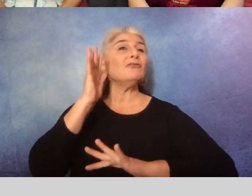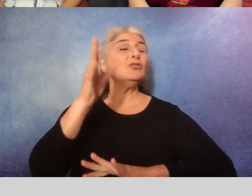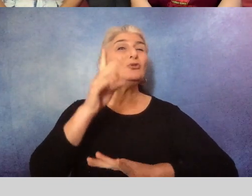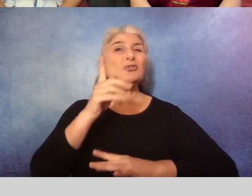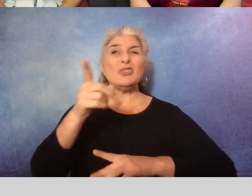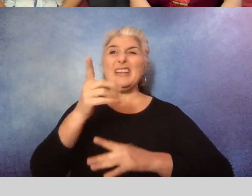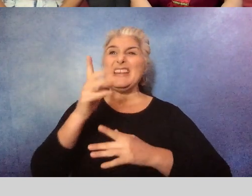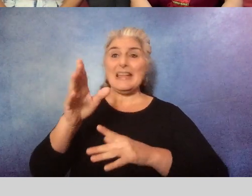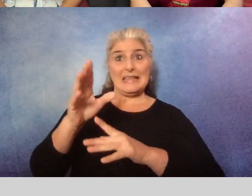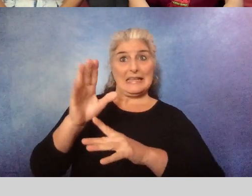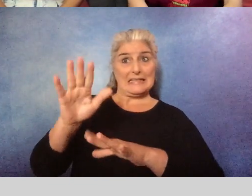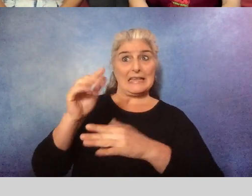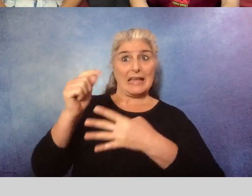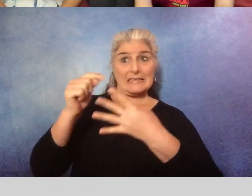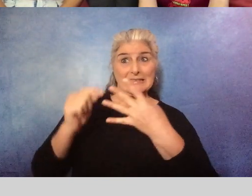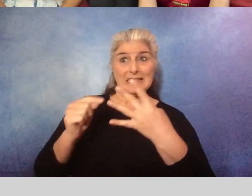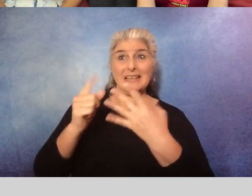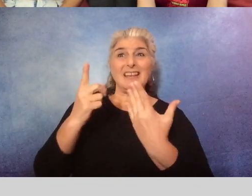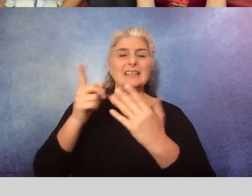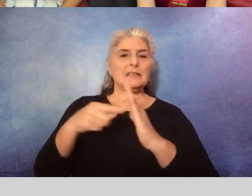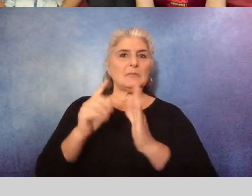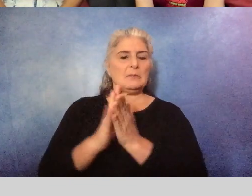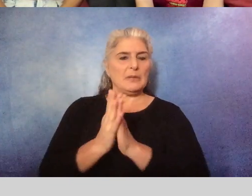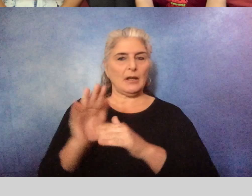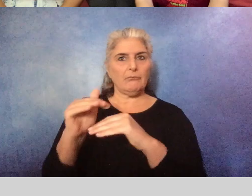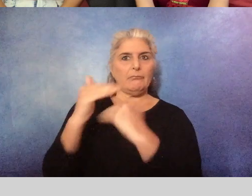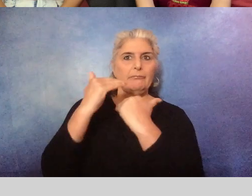longer accomplish things, easy, breezy, copy and paste.